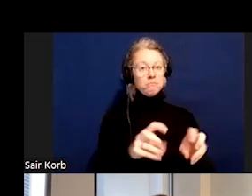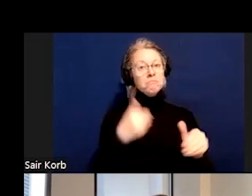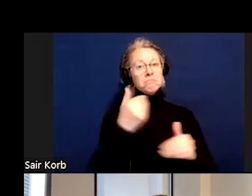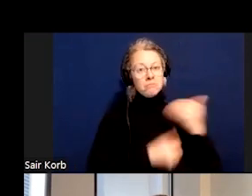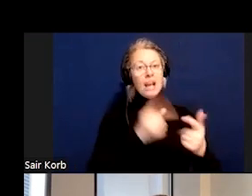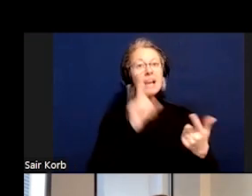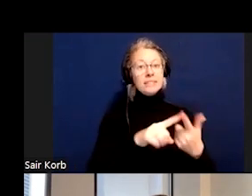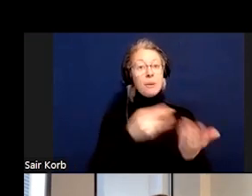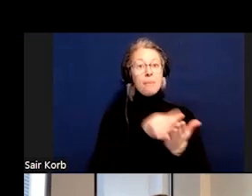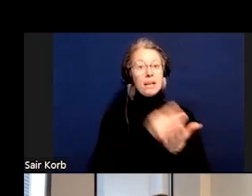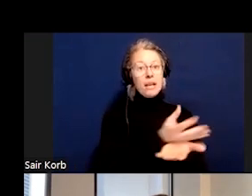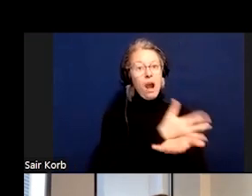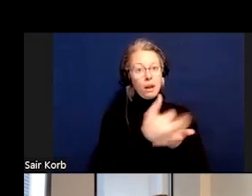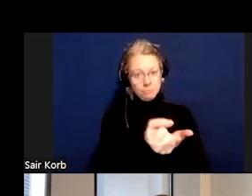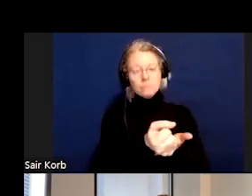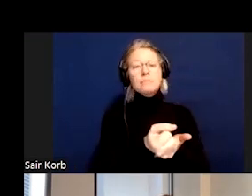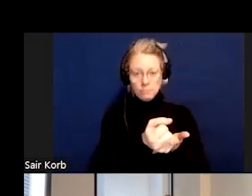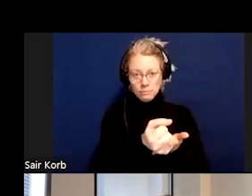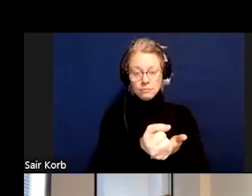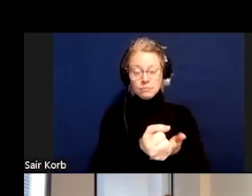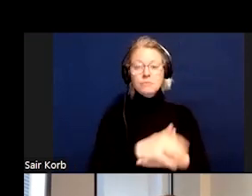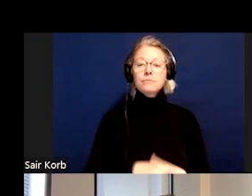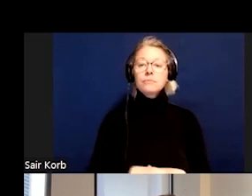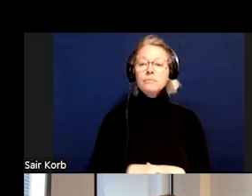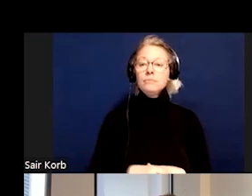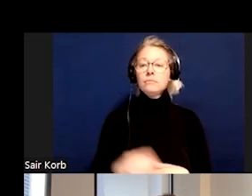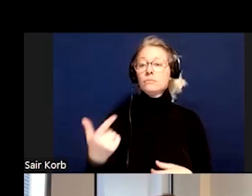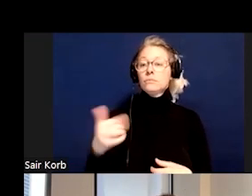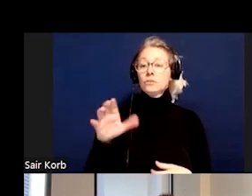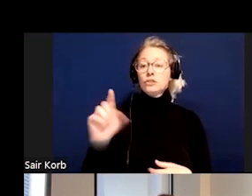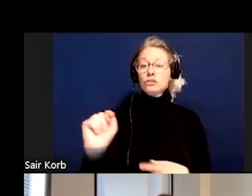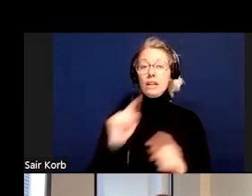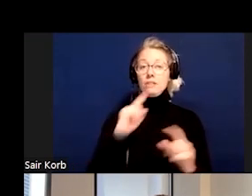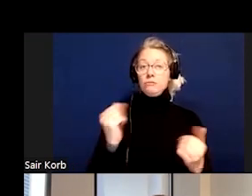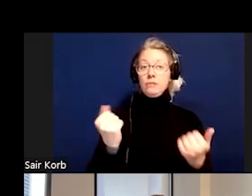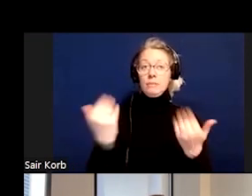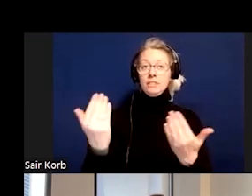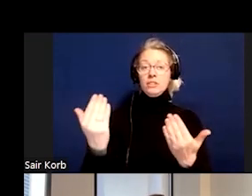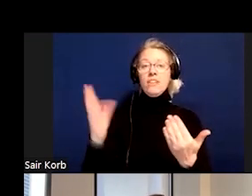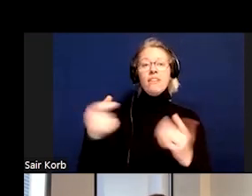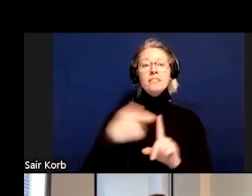been expended for the year, and grant recommendations are made to staff by the Indigenous Advisory